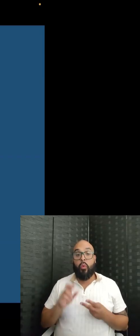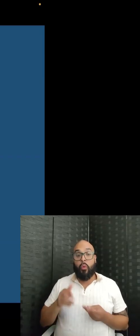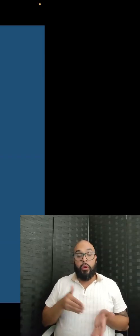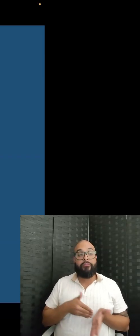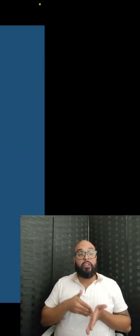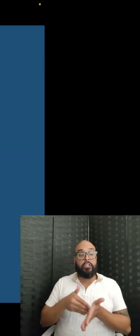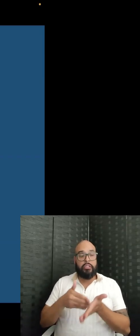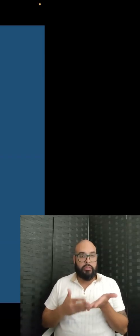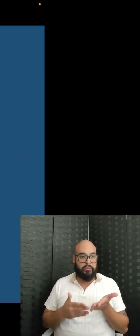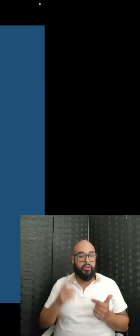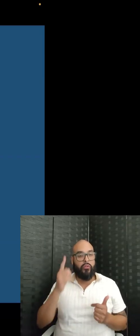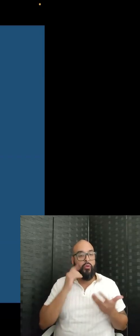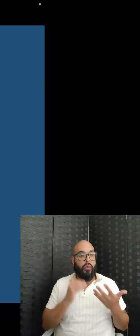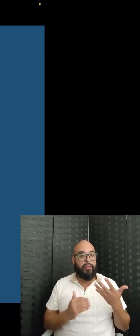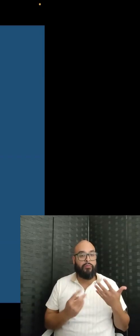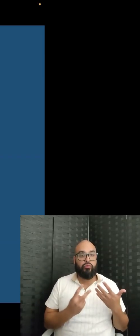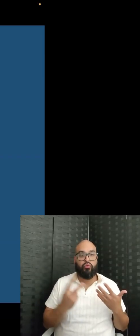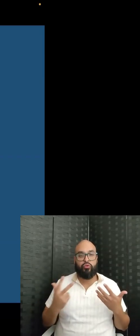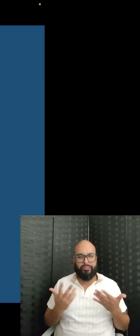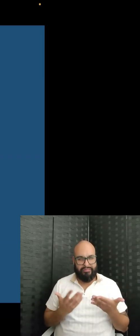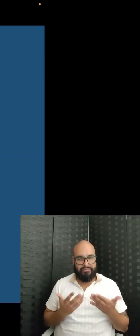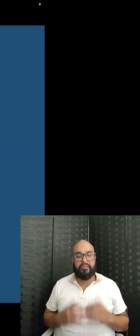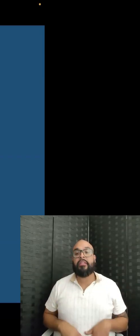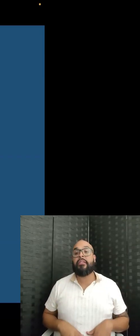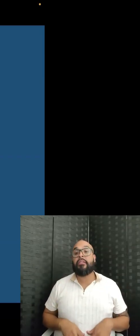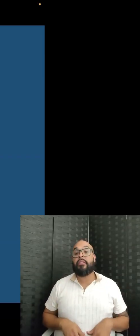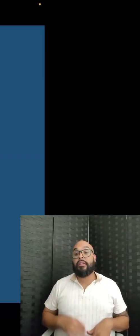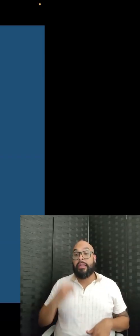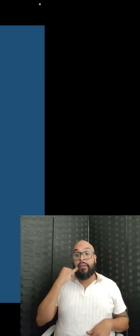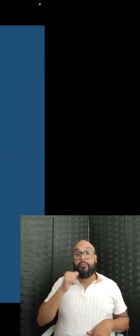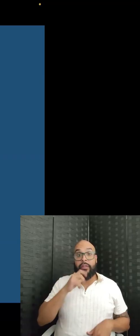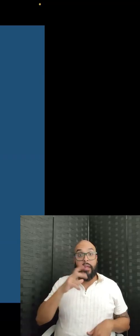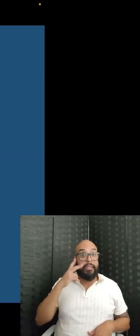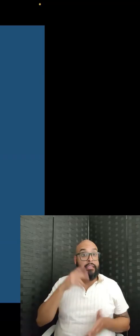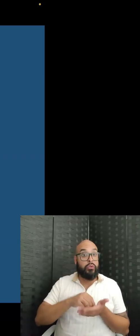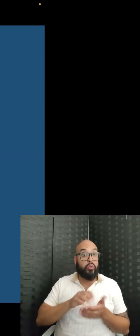And when we're not seeing students respond between tiers, that's when they move on to the next tier.